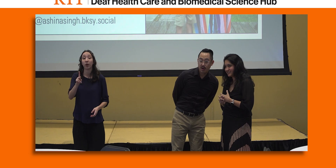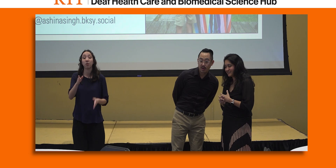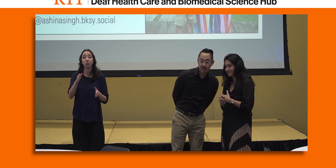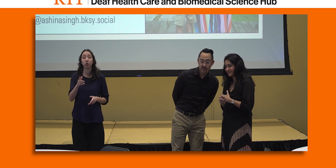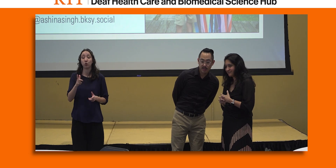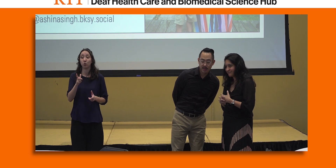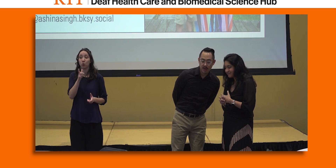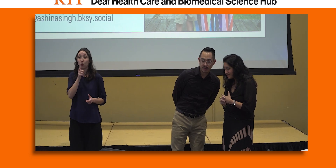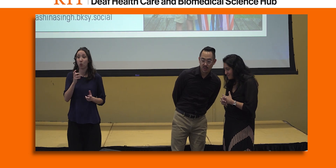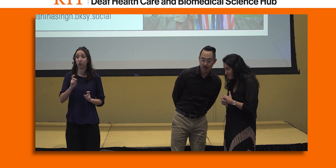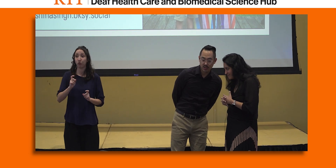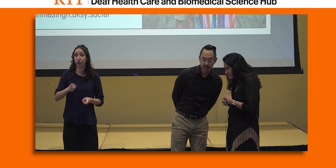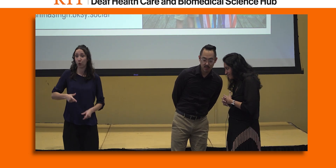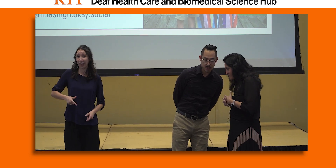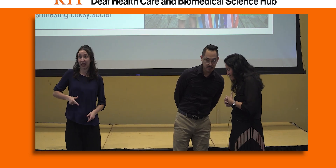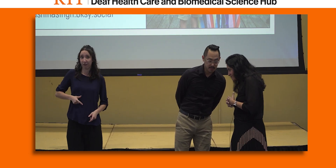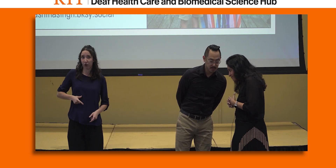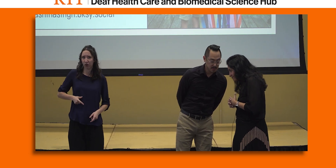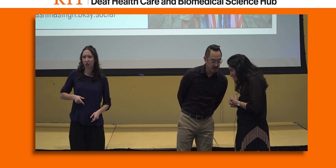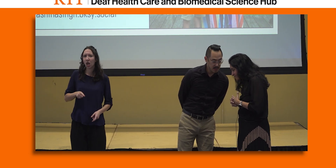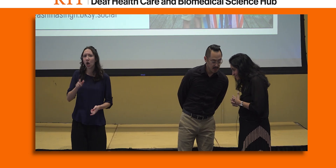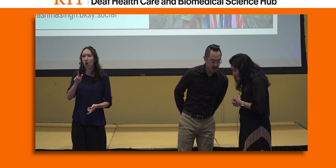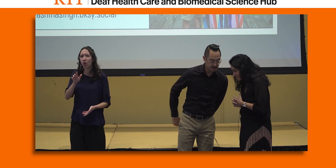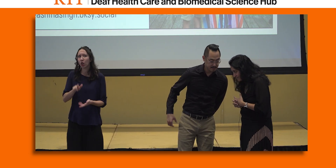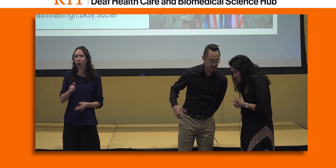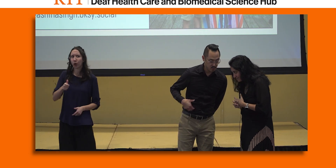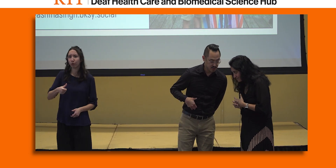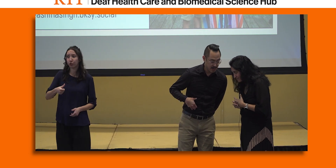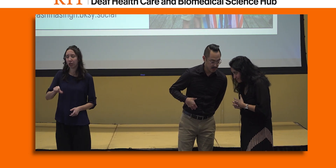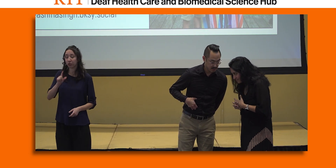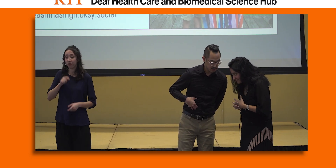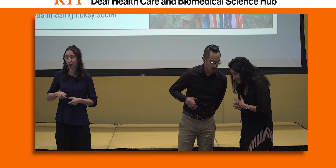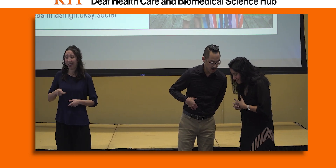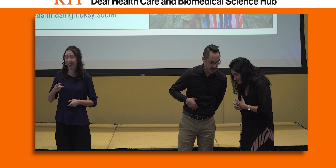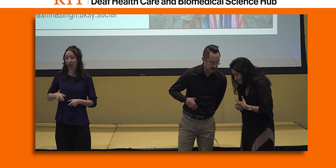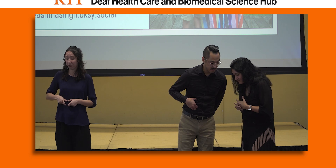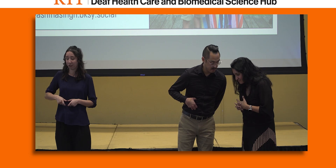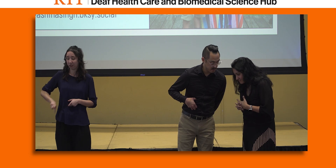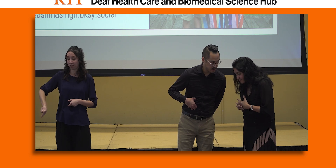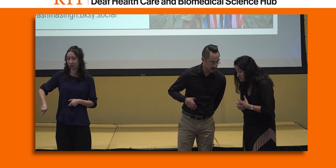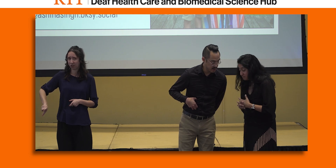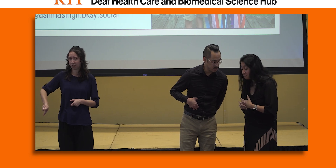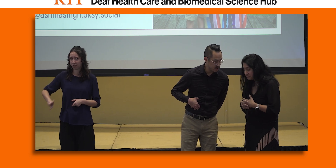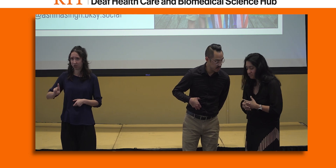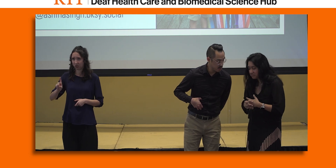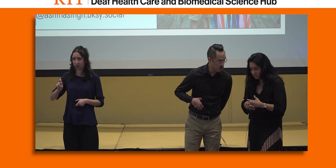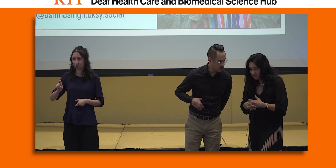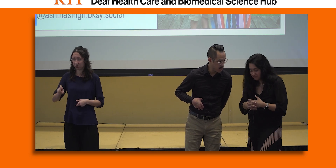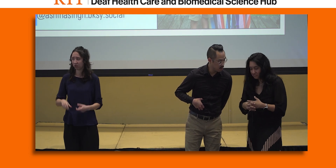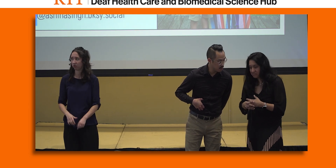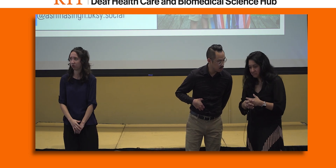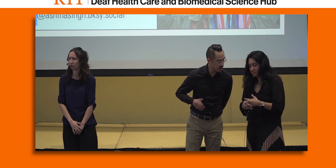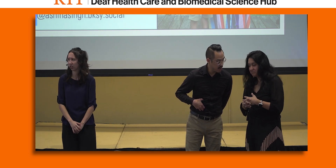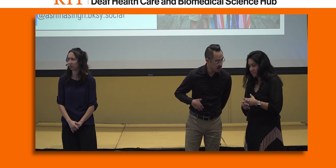Are situations in which people reject half a liver, like, do you see worse outcomes with that?